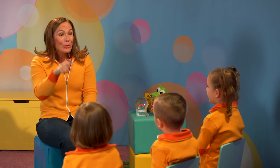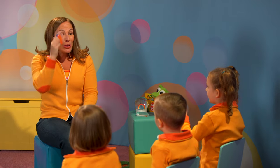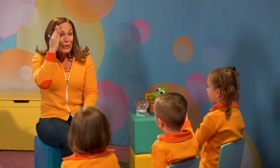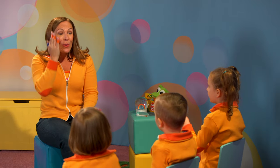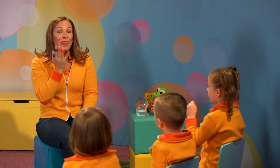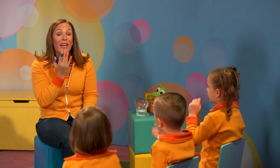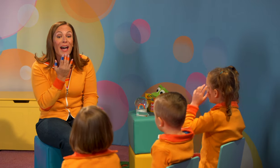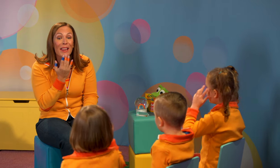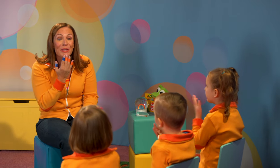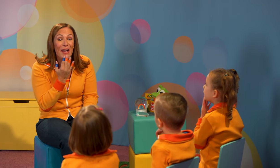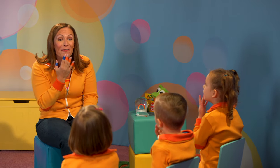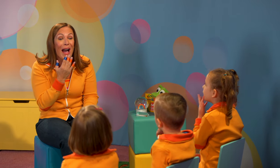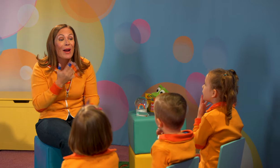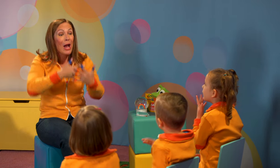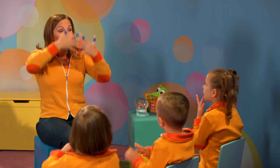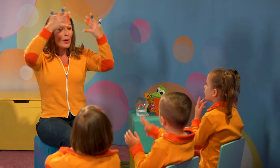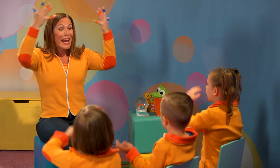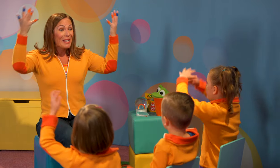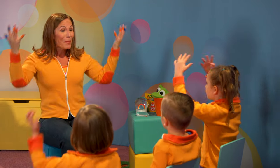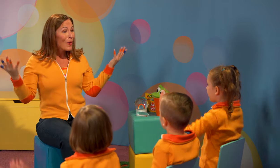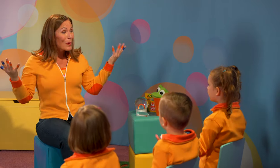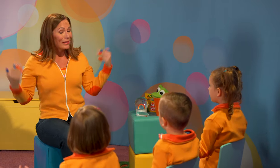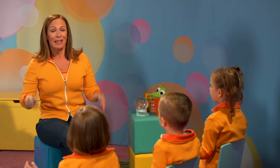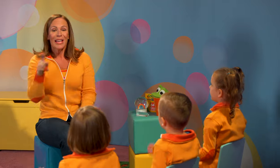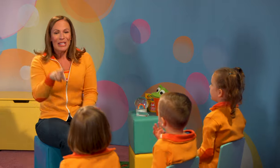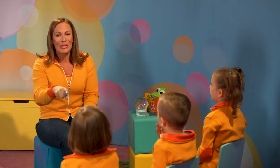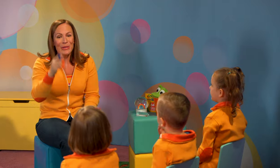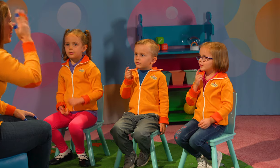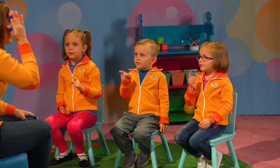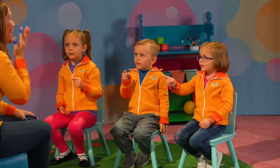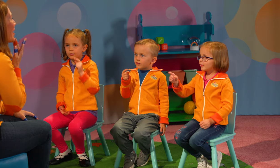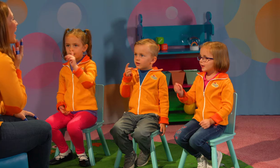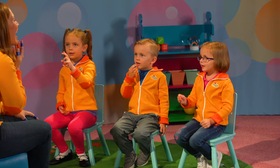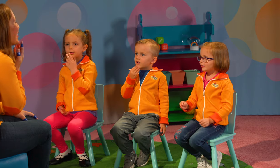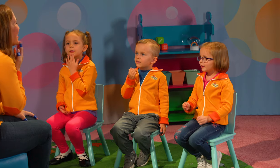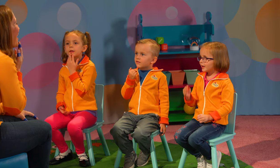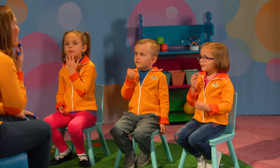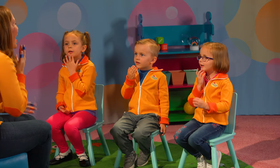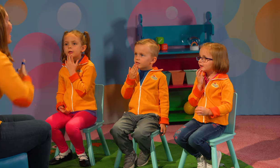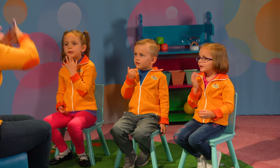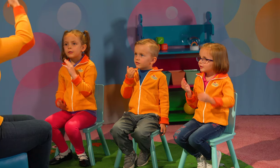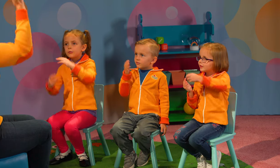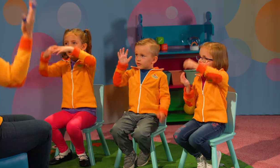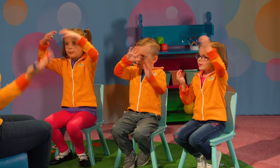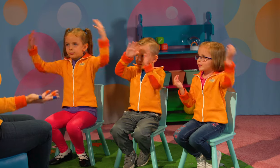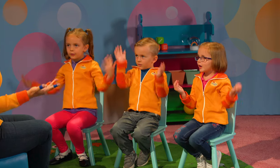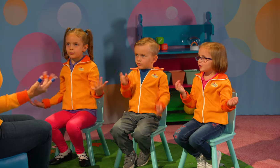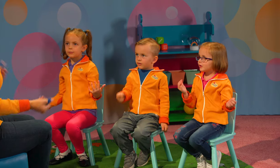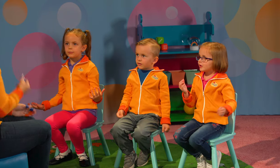Do you know the colors of our rainbow?